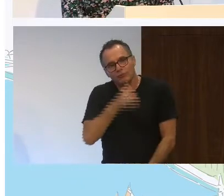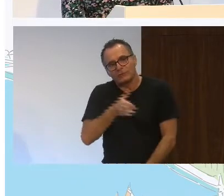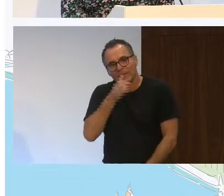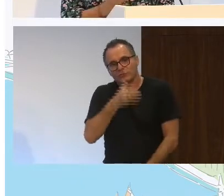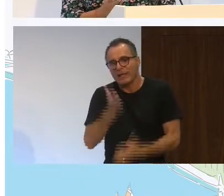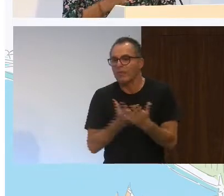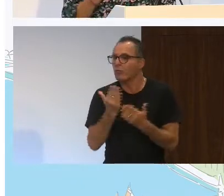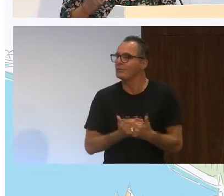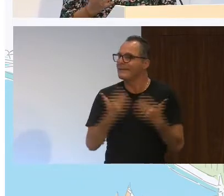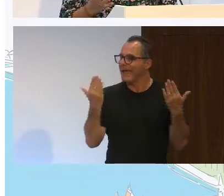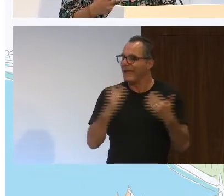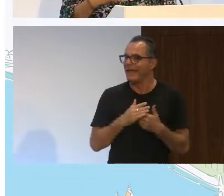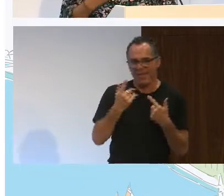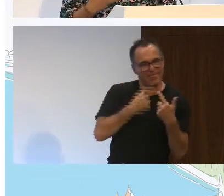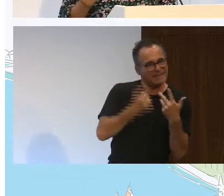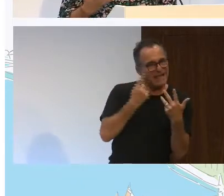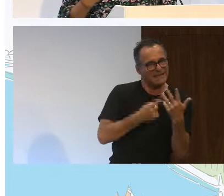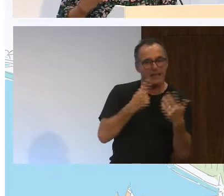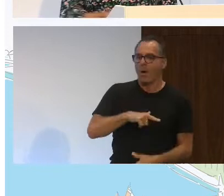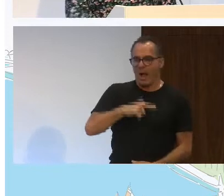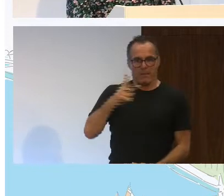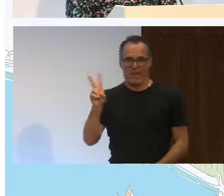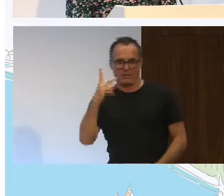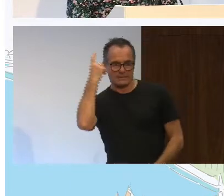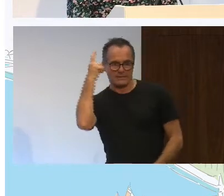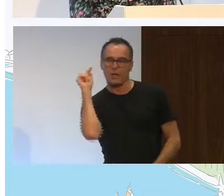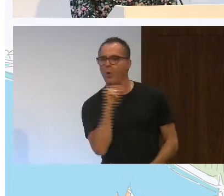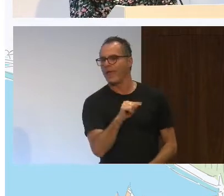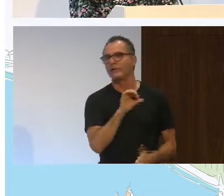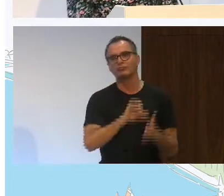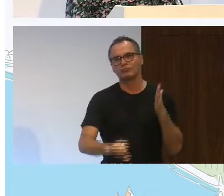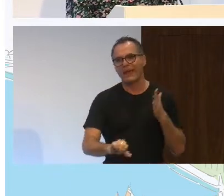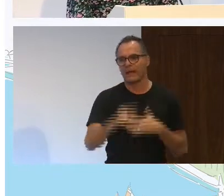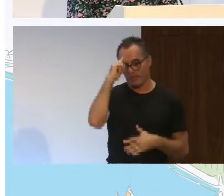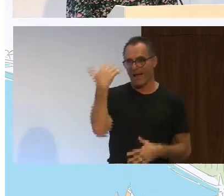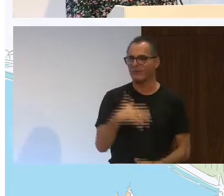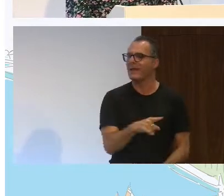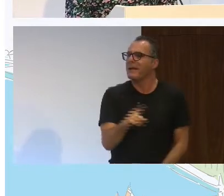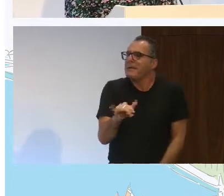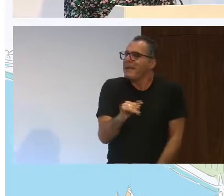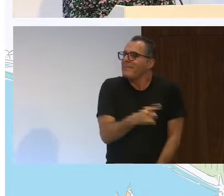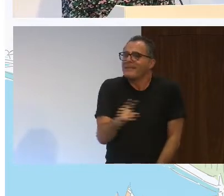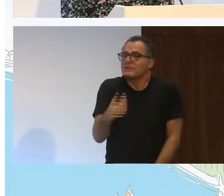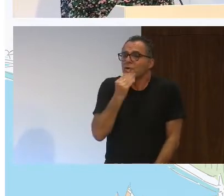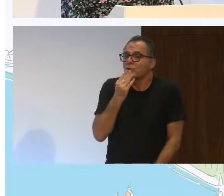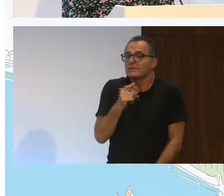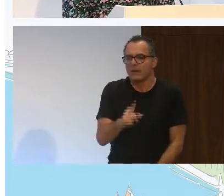and things like that because that's what their parents think may be a trigger for that migraine, may not actually be that useful, but this is something that we want to look at further.